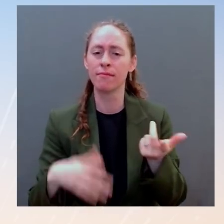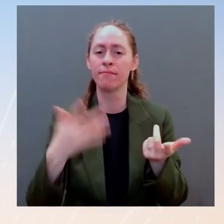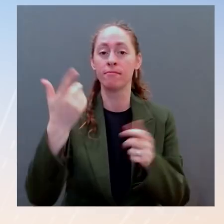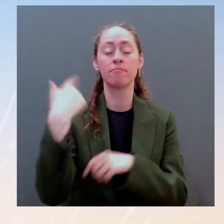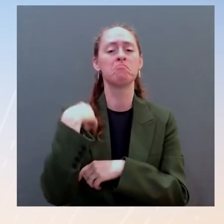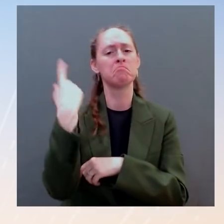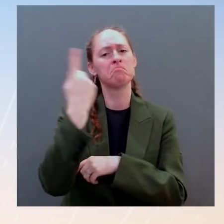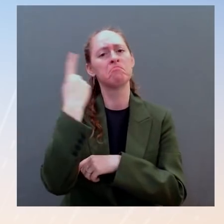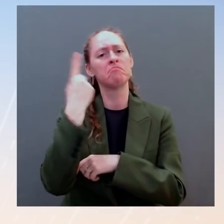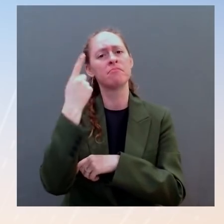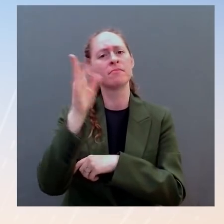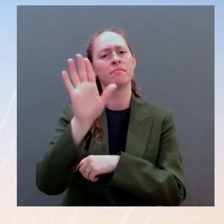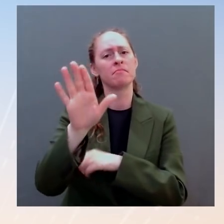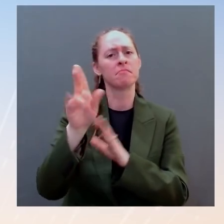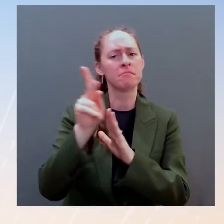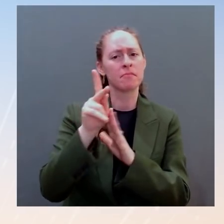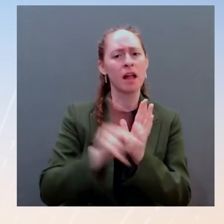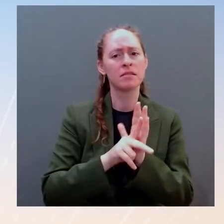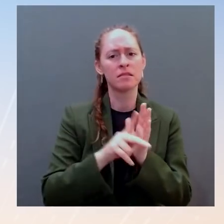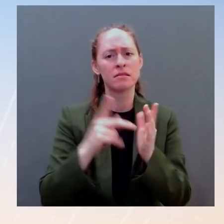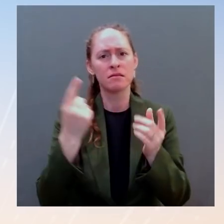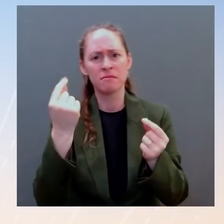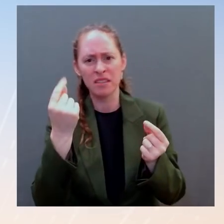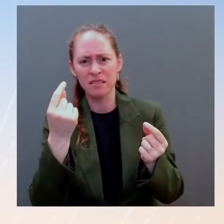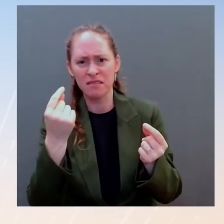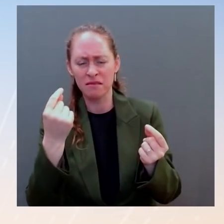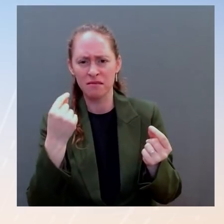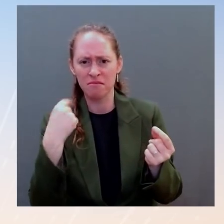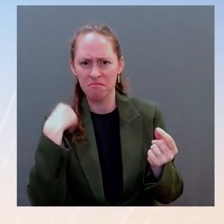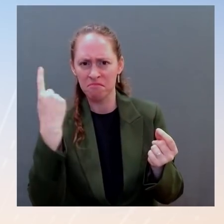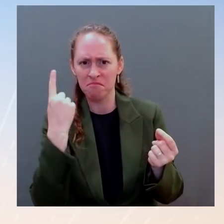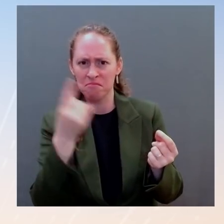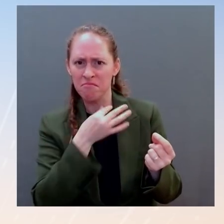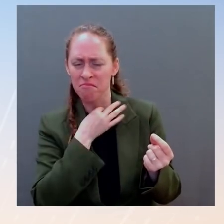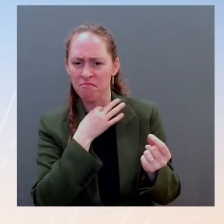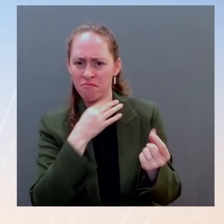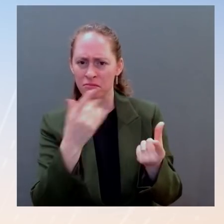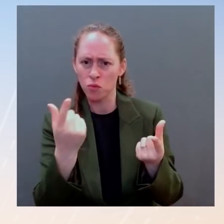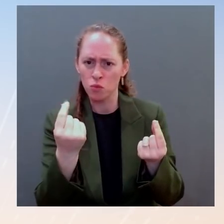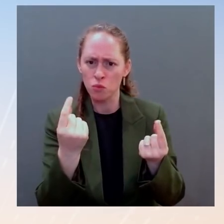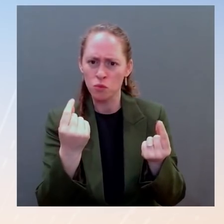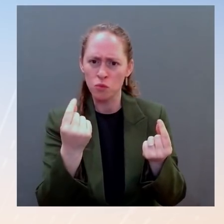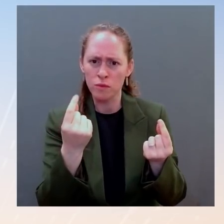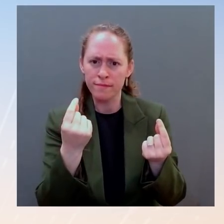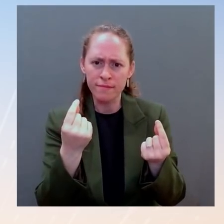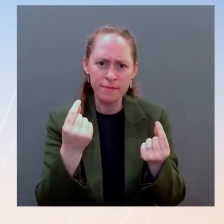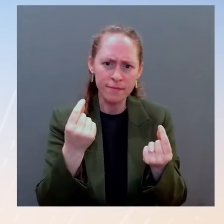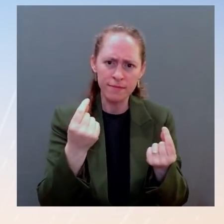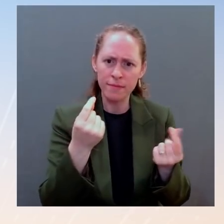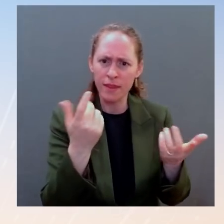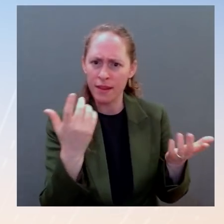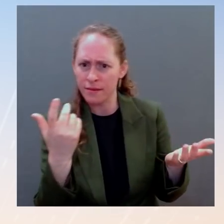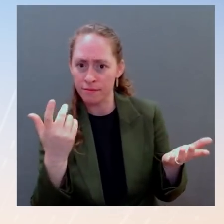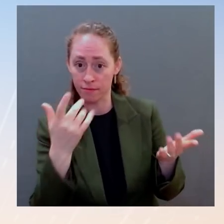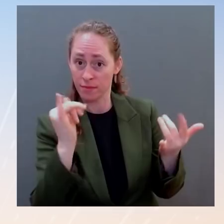Ms. Psaki: Well, I think what Secretary Austin in his press conference was referring to is the fact that if you go back about two months ago,